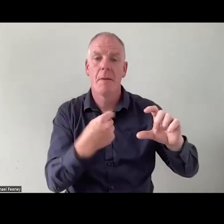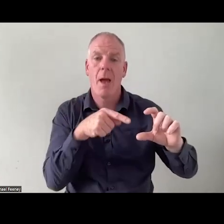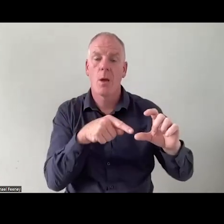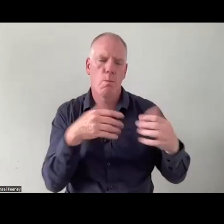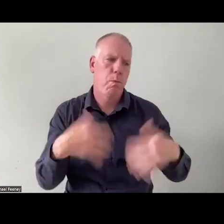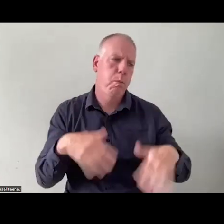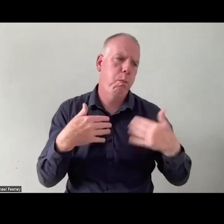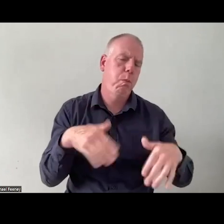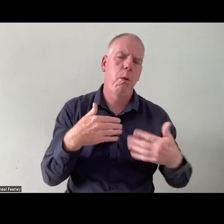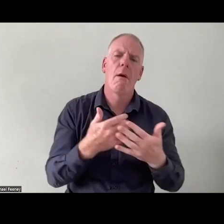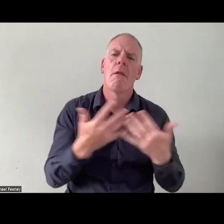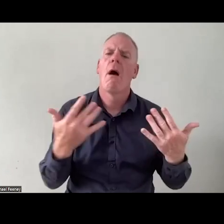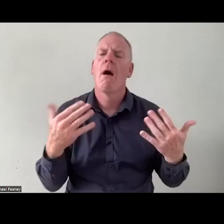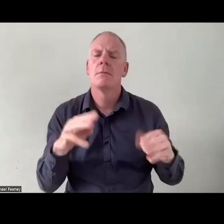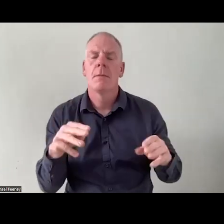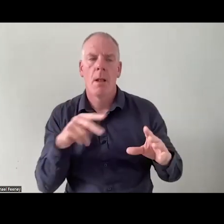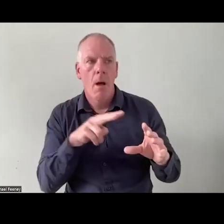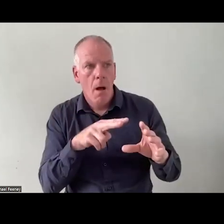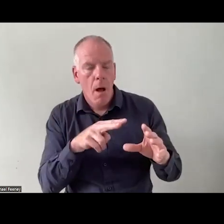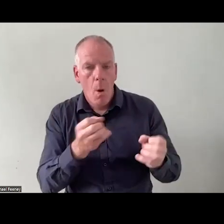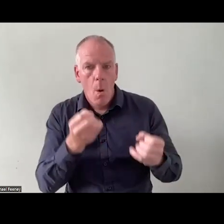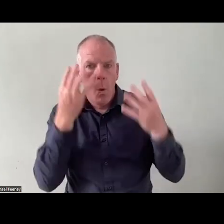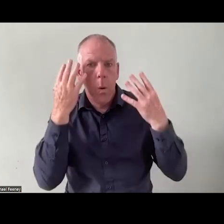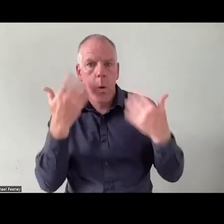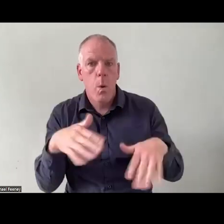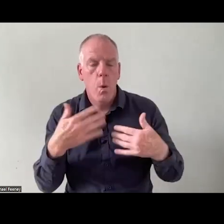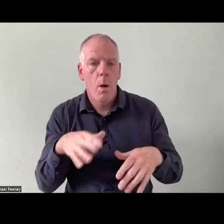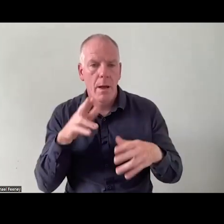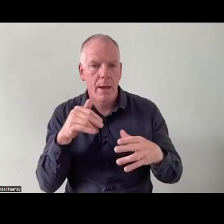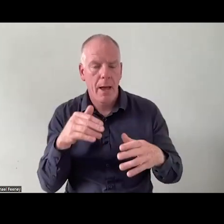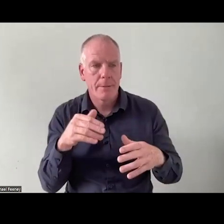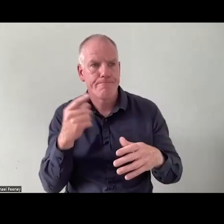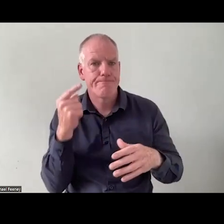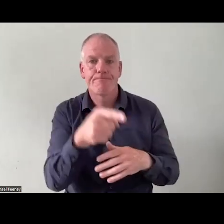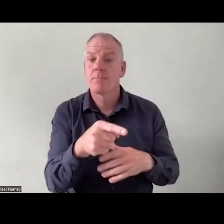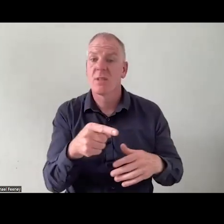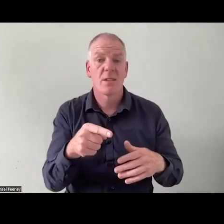There were a lot of people who were overwhelmed by this idea that they could go and even if it was only just one product,